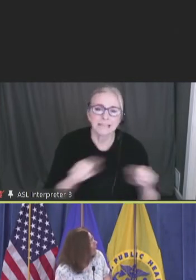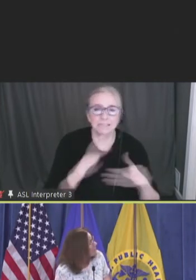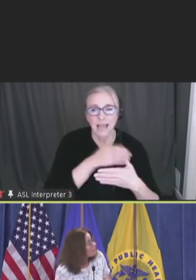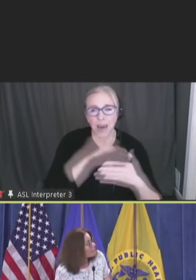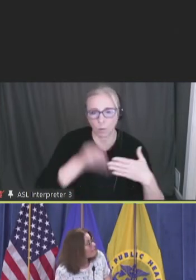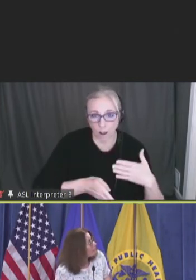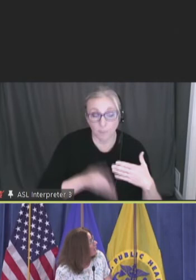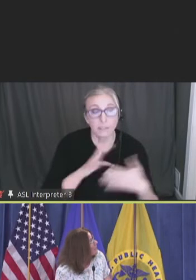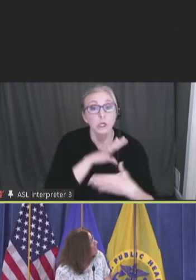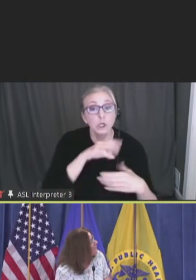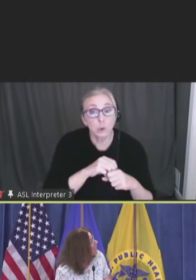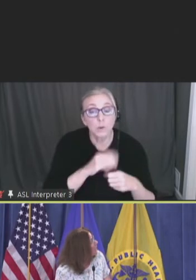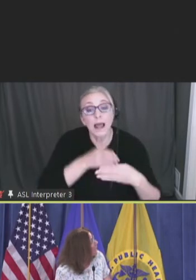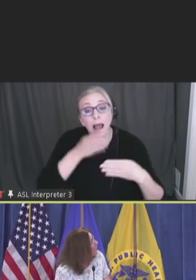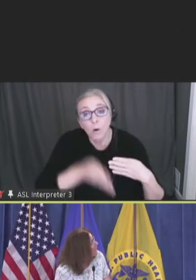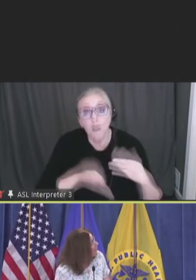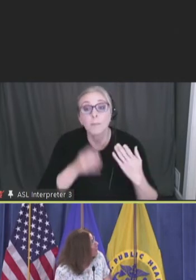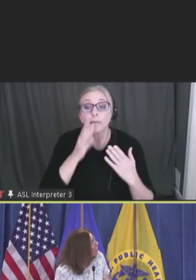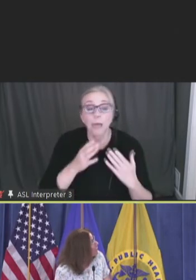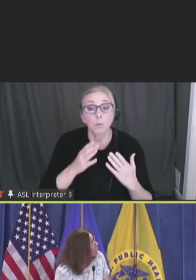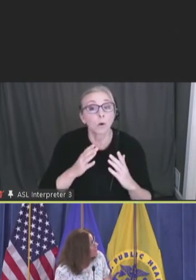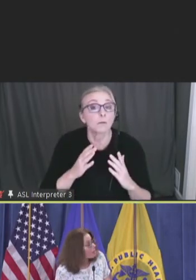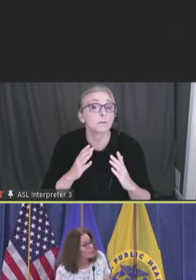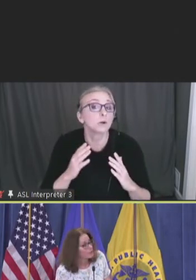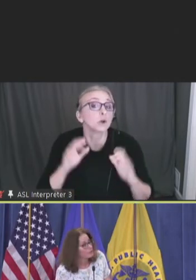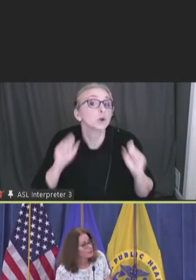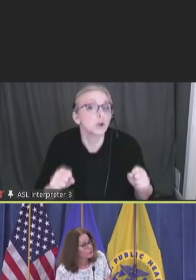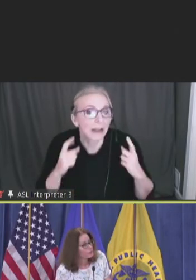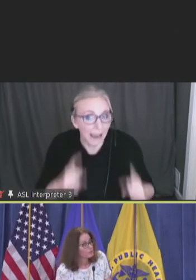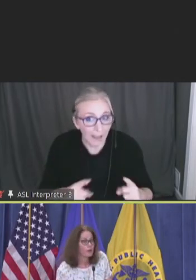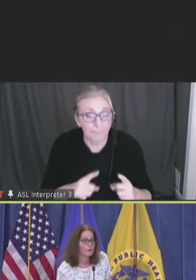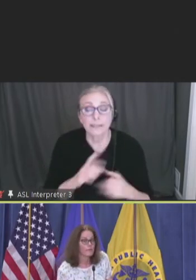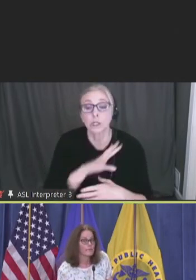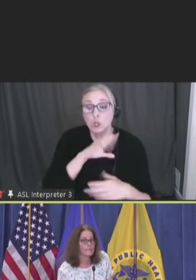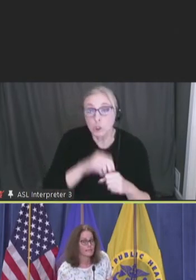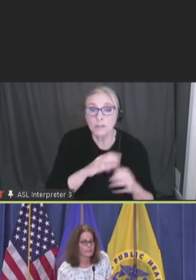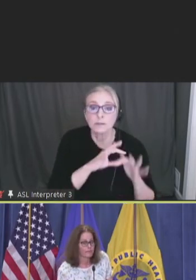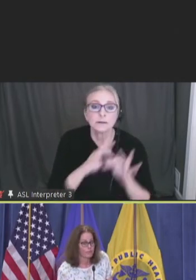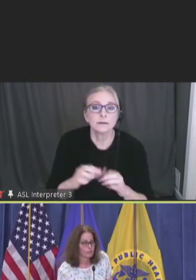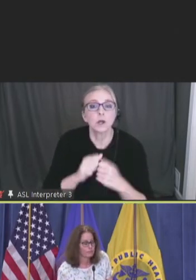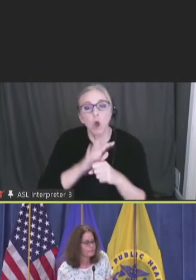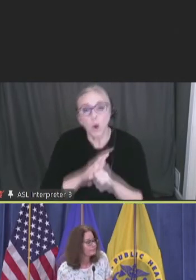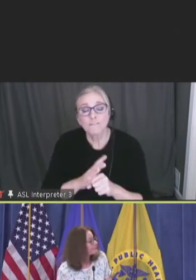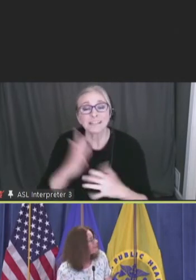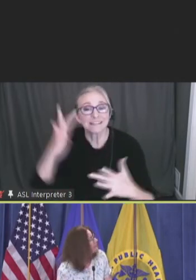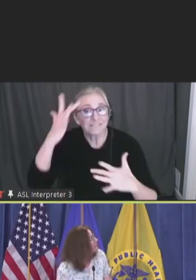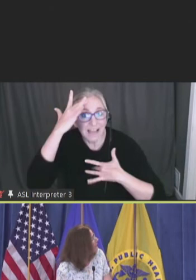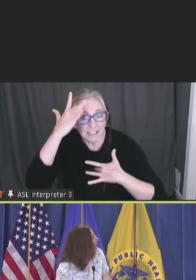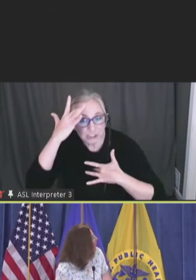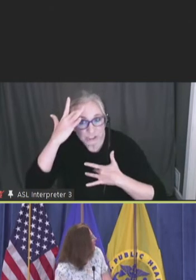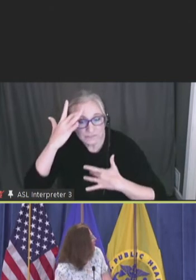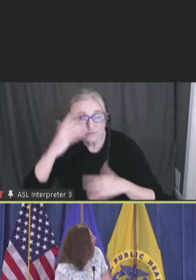We included outcomes that were hypothetical concerns regarding association with COVID-19 infection.